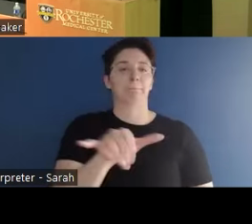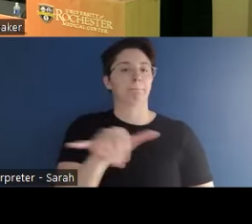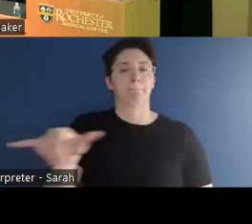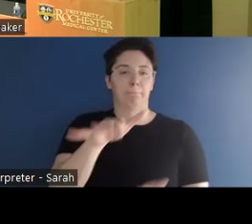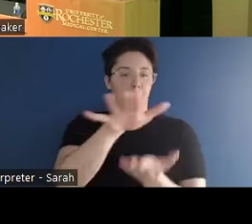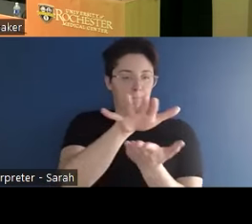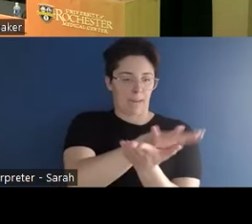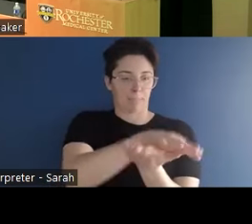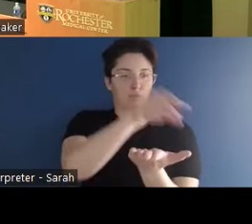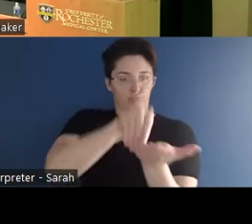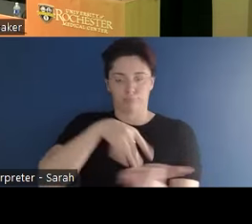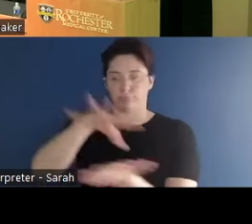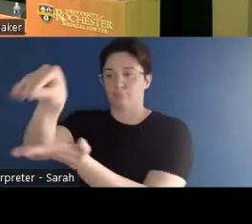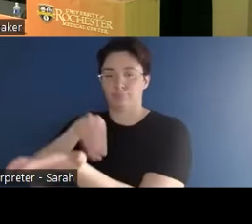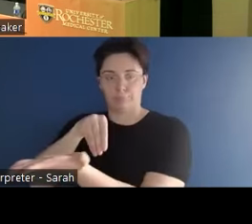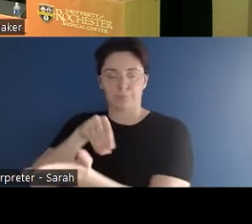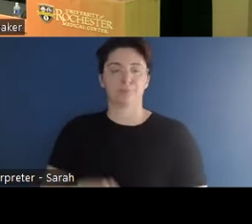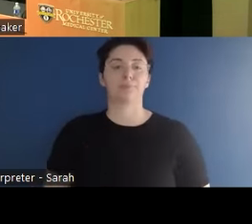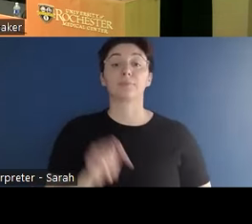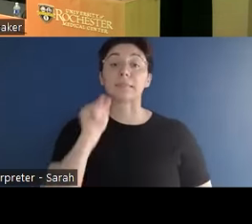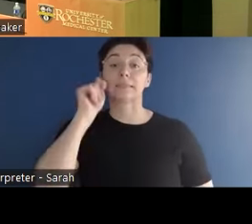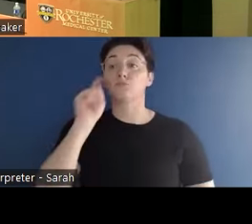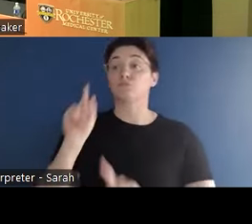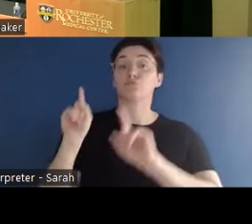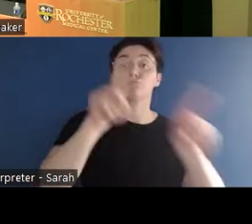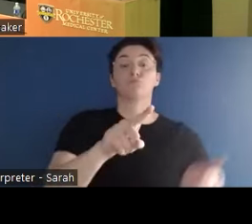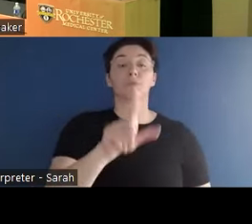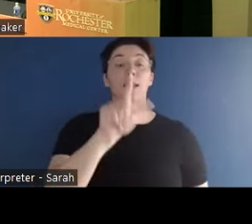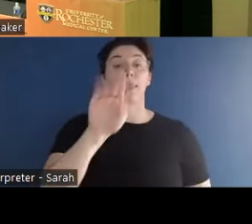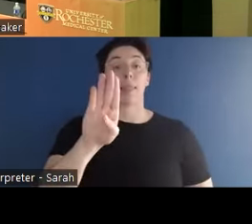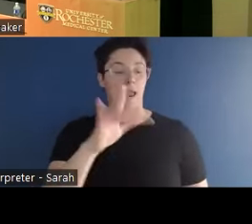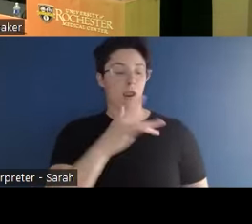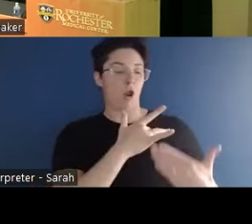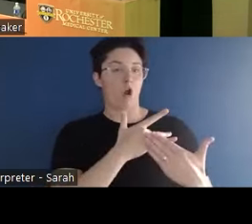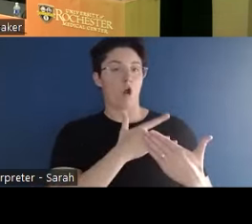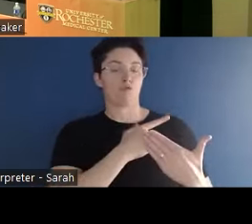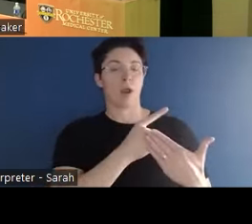then adolescence came to the lab where their heart rate was measured at Baseline and while